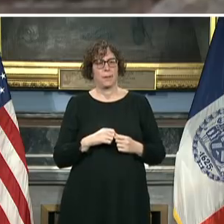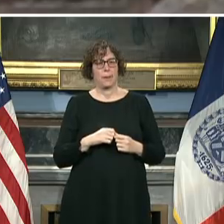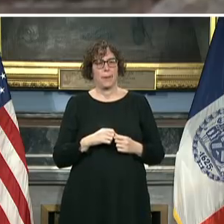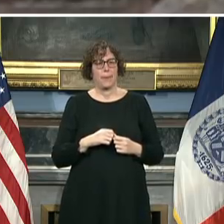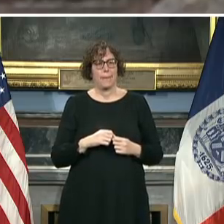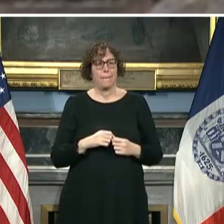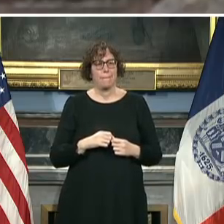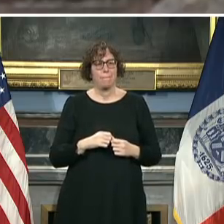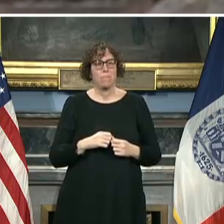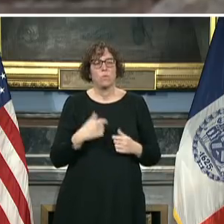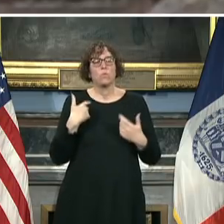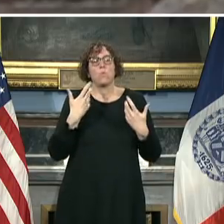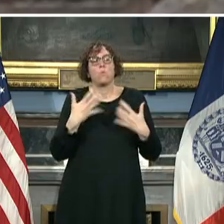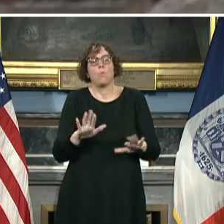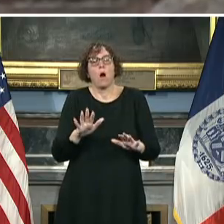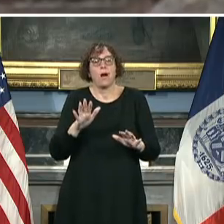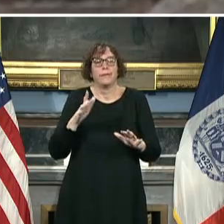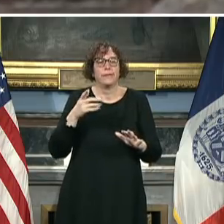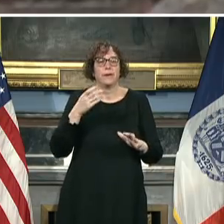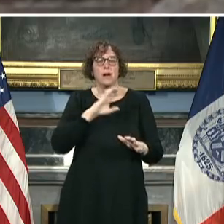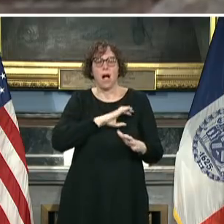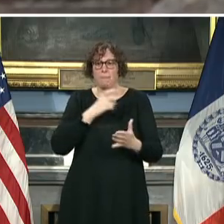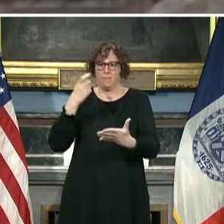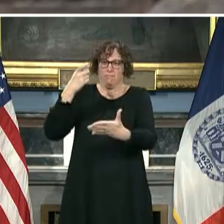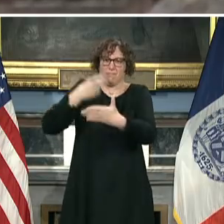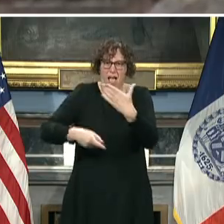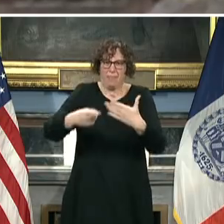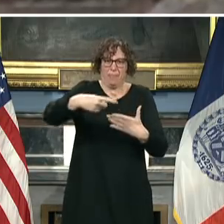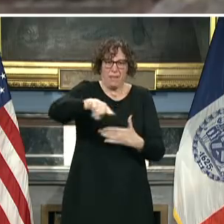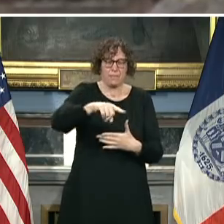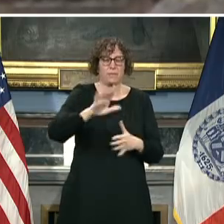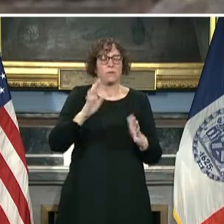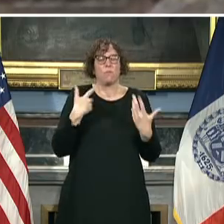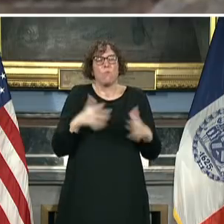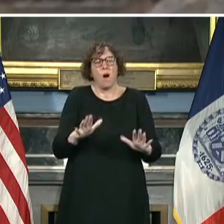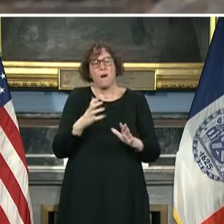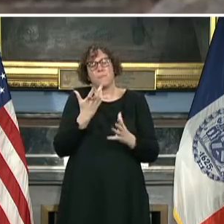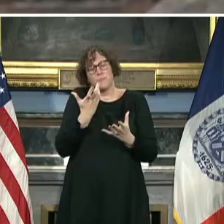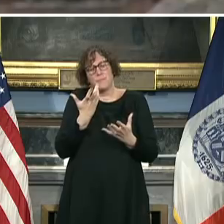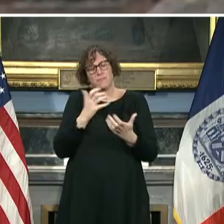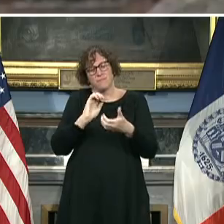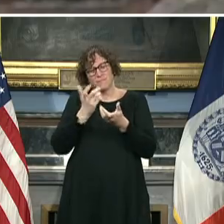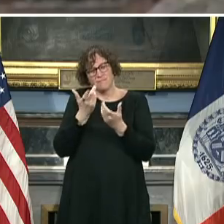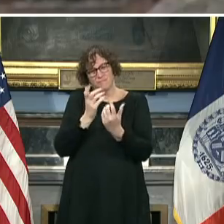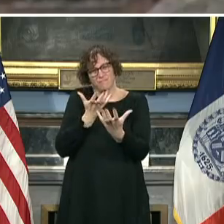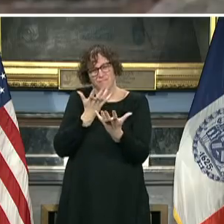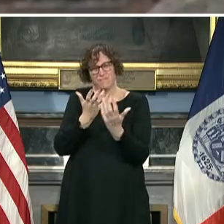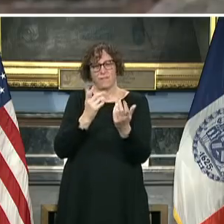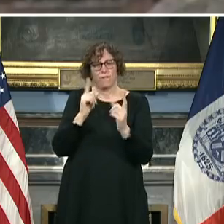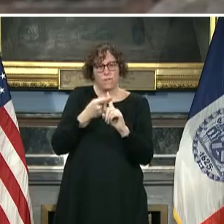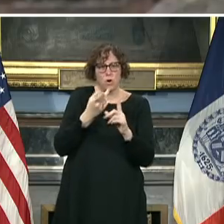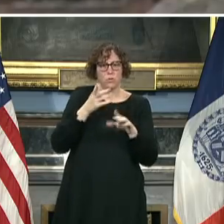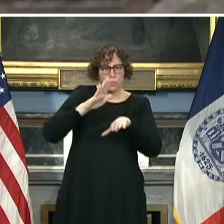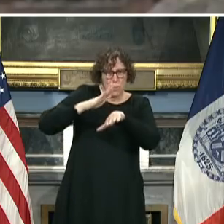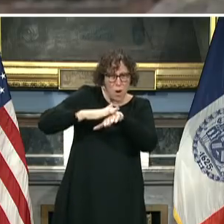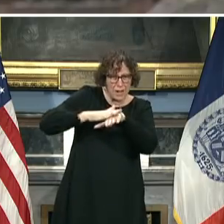STANDARD FOR GOING AND TELLING PEOPLE THAT THEY'RE NOT IN COMPLIANCE, WE DON'T WANT TO HAVE TO GIVE A FINE. WE'VE BEEN VERY CLR,EA THE